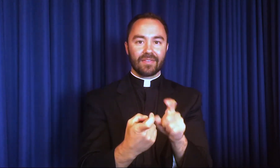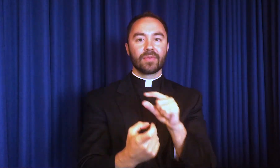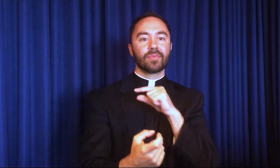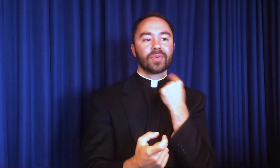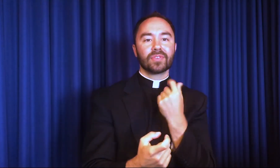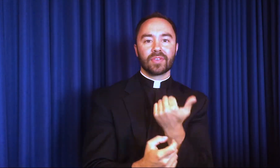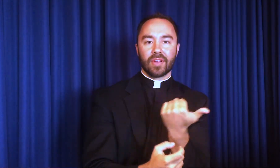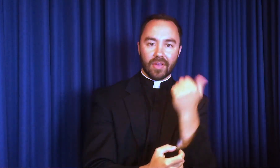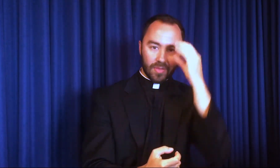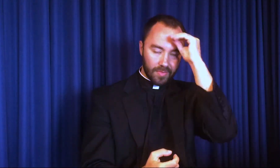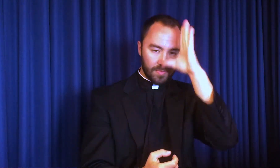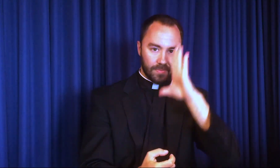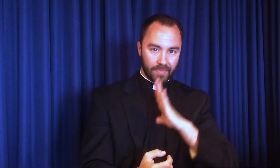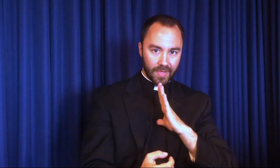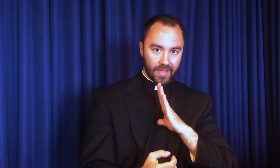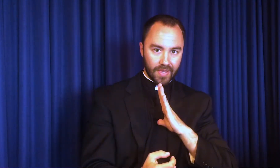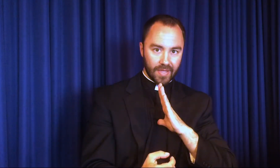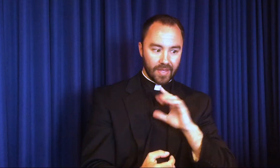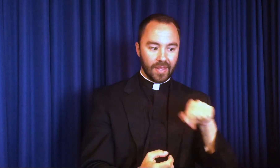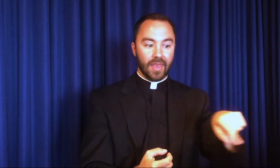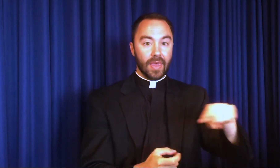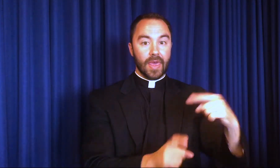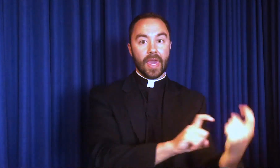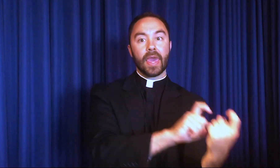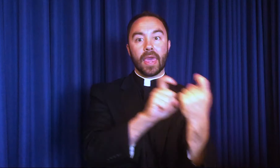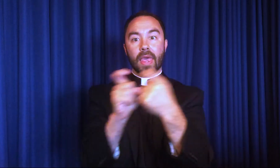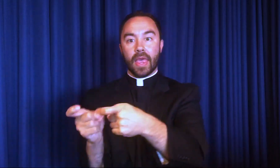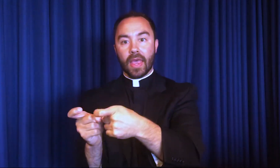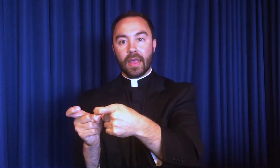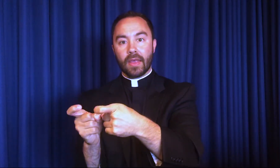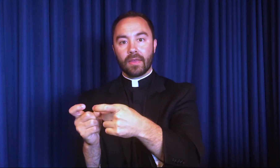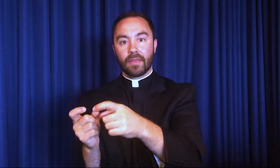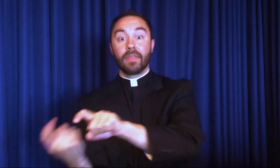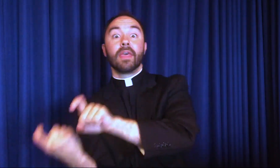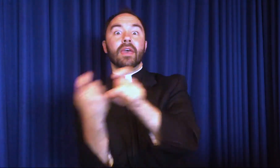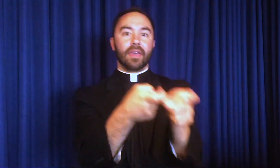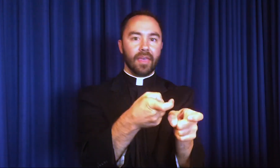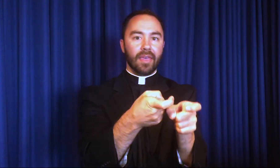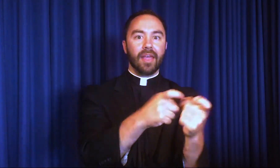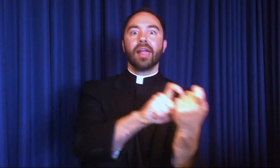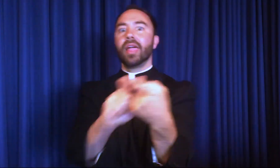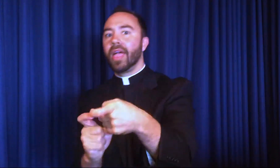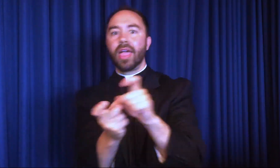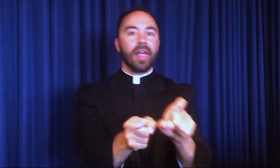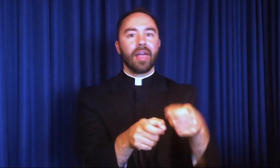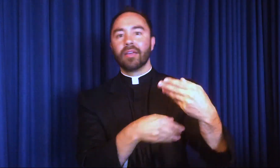Apostles but then the Twelve Apostles shared that gift with other men who shared it with others and others and